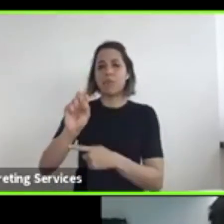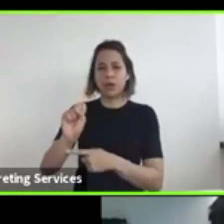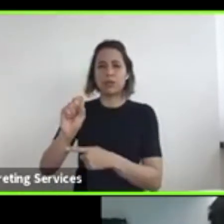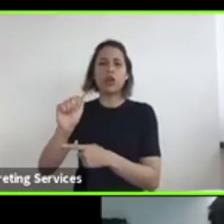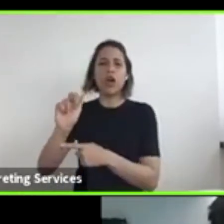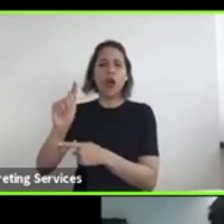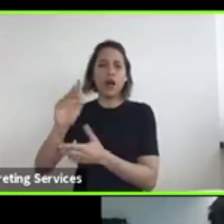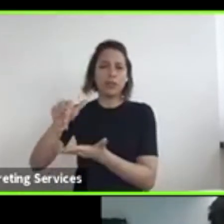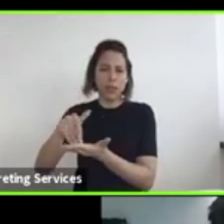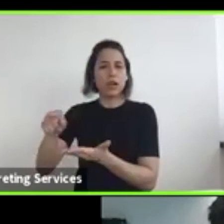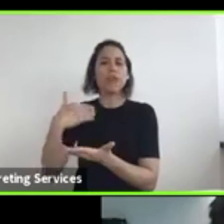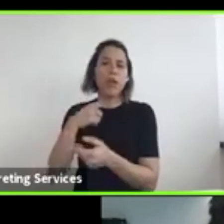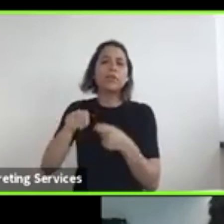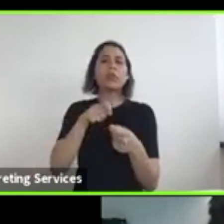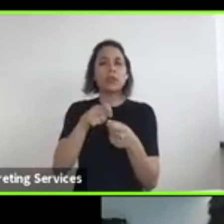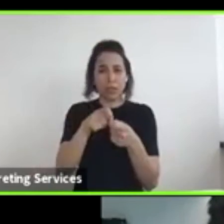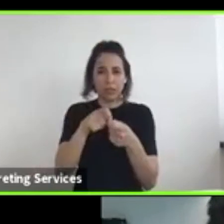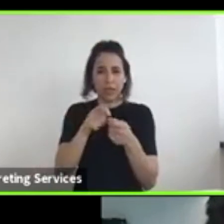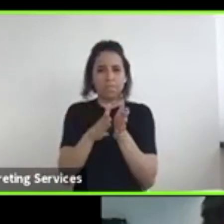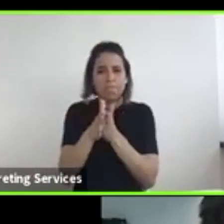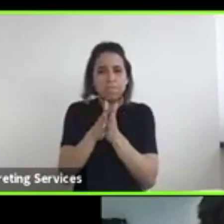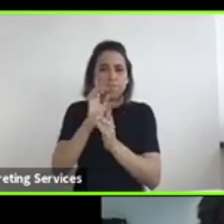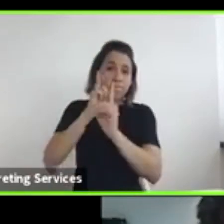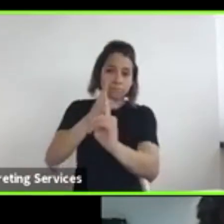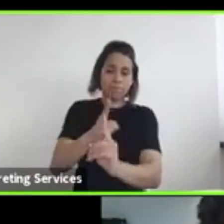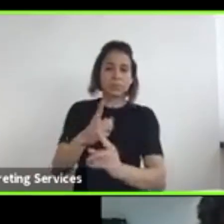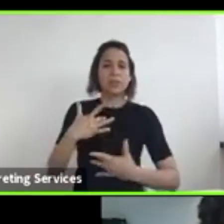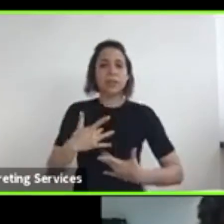BEEN -- THAT CONTINUE, TO TAKE SHAPE, AND UNFOLD.